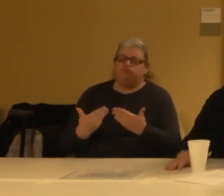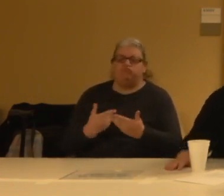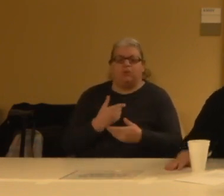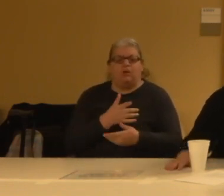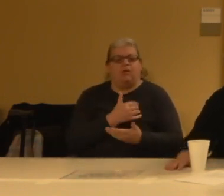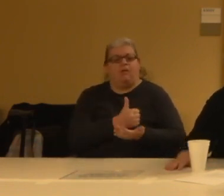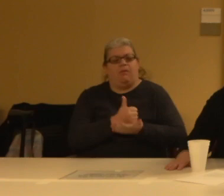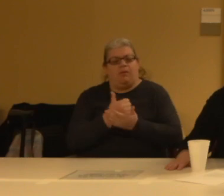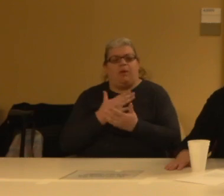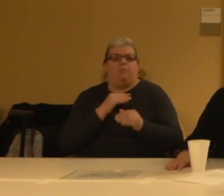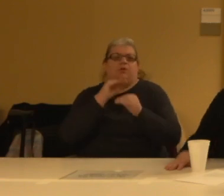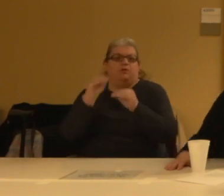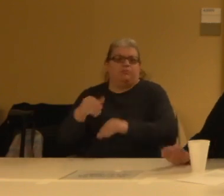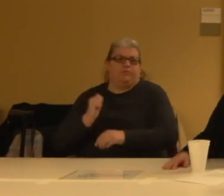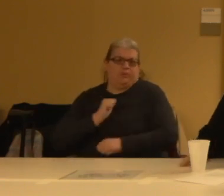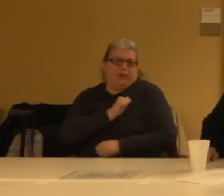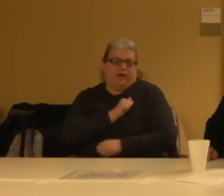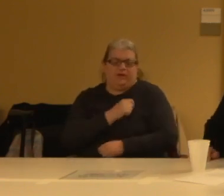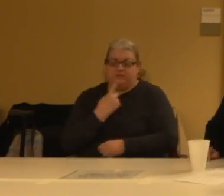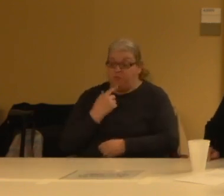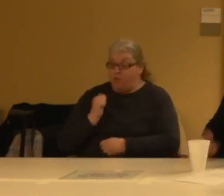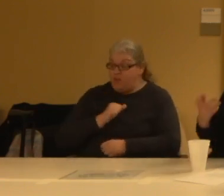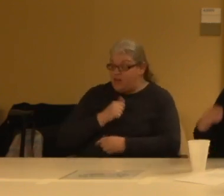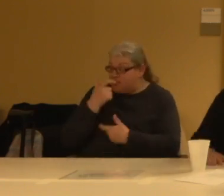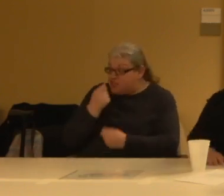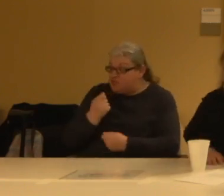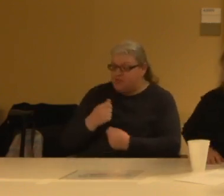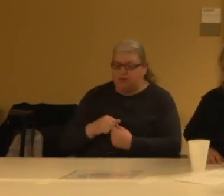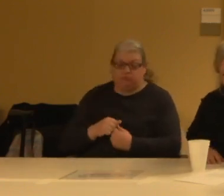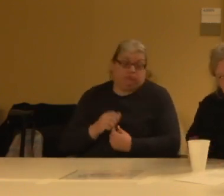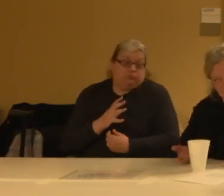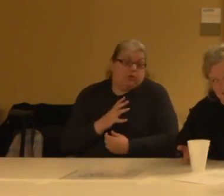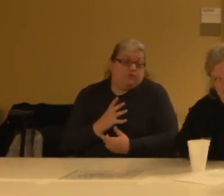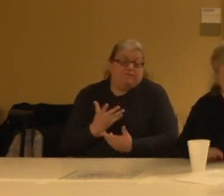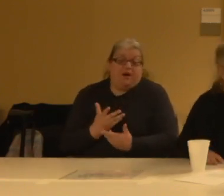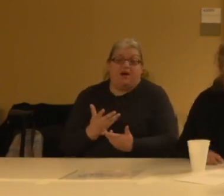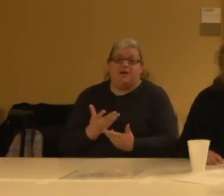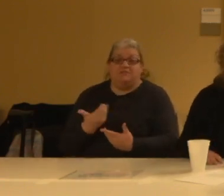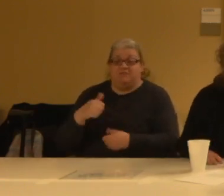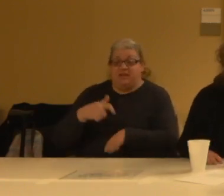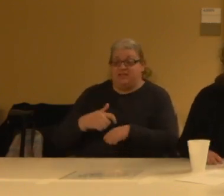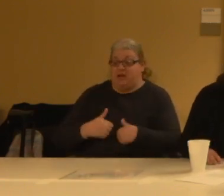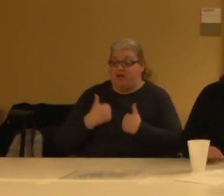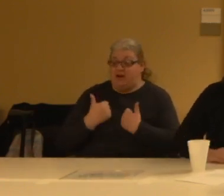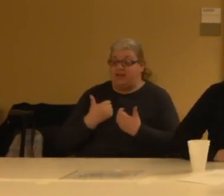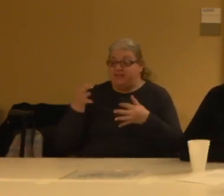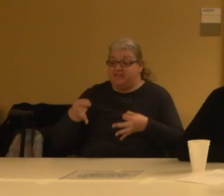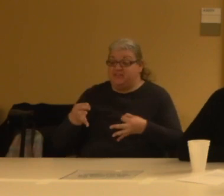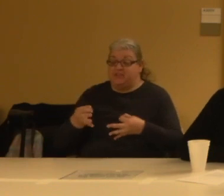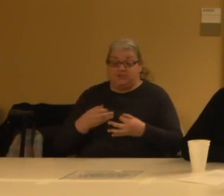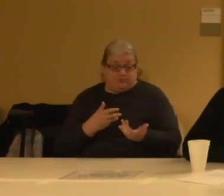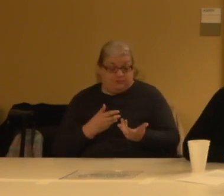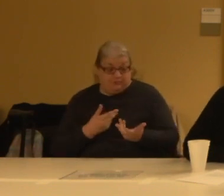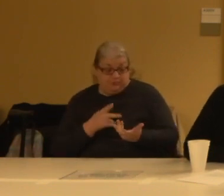So like George said Atlanta was interesting. So I moved to Atlanta, really like anytime I have a life decision, I see if George will still answer my emails.